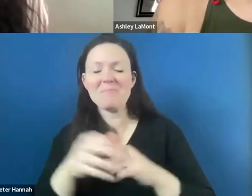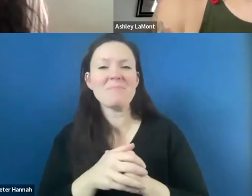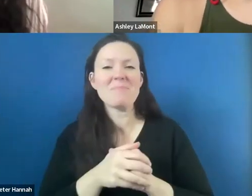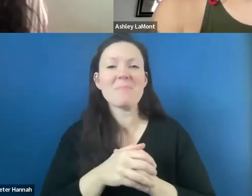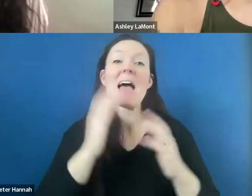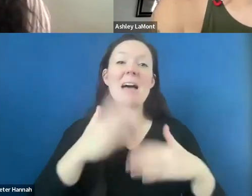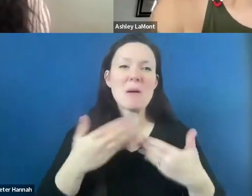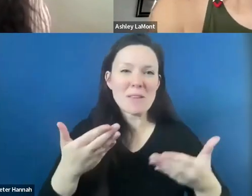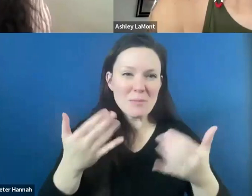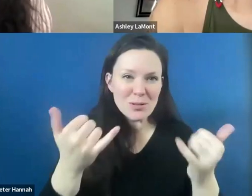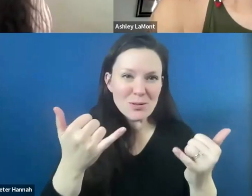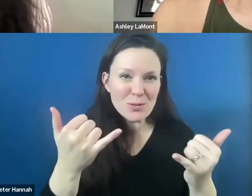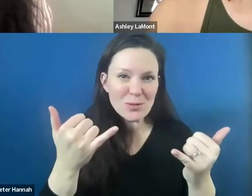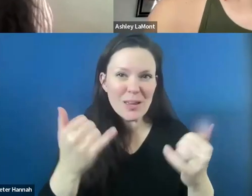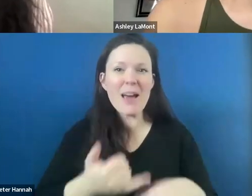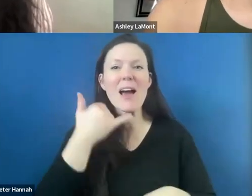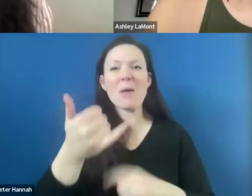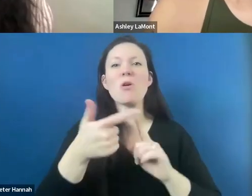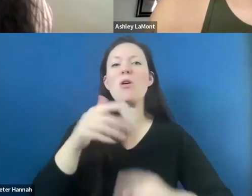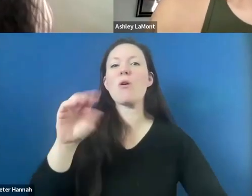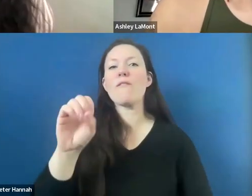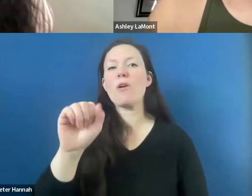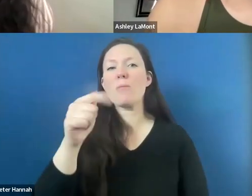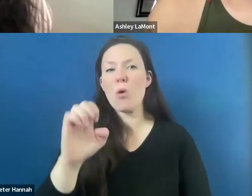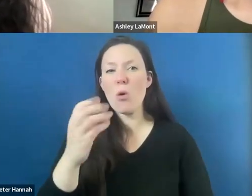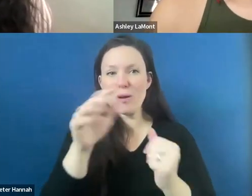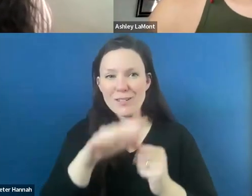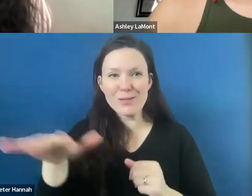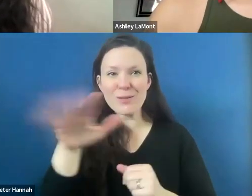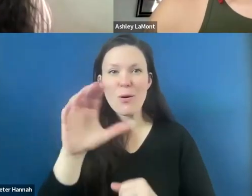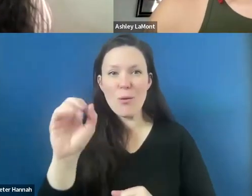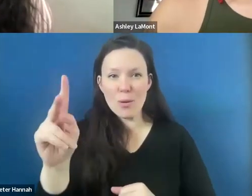calling in from Osage Territory in so-called Oklahoma. I'm yeah.